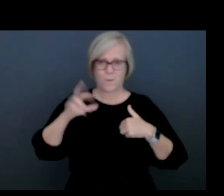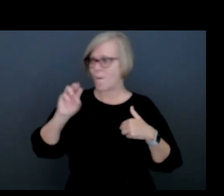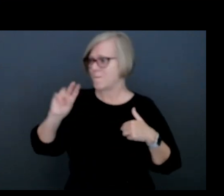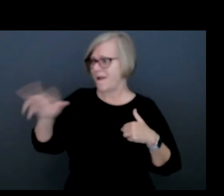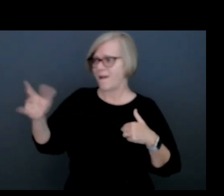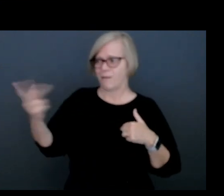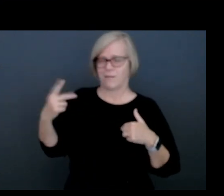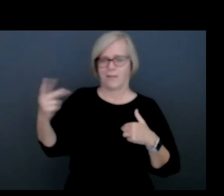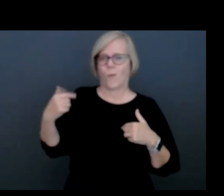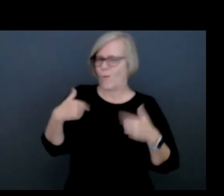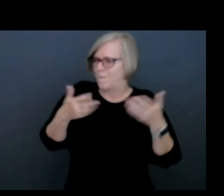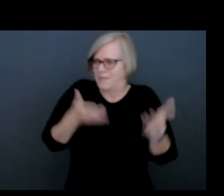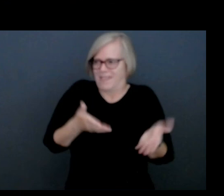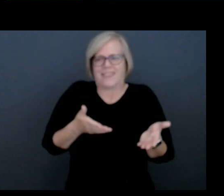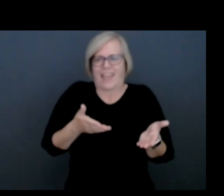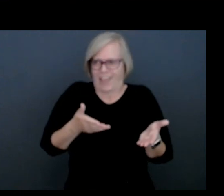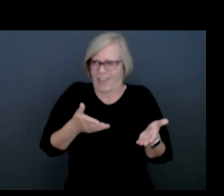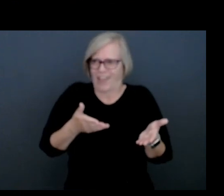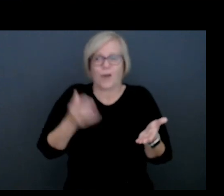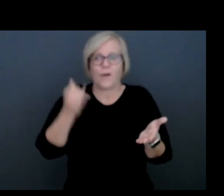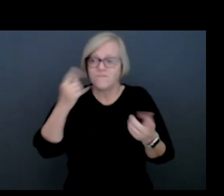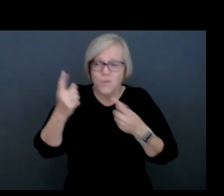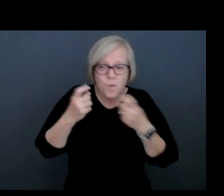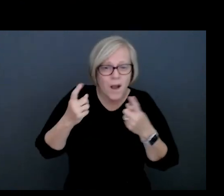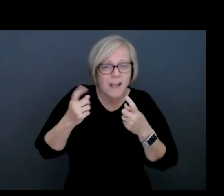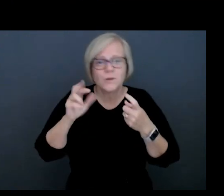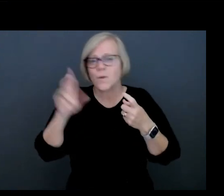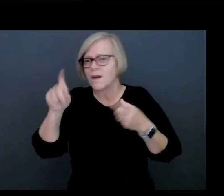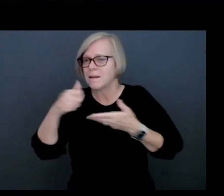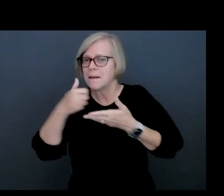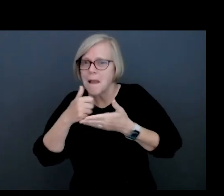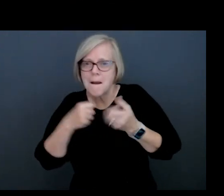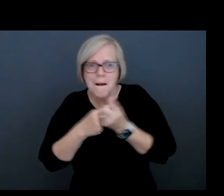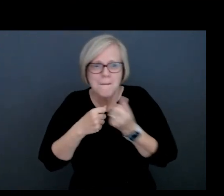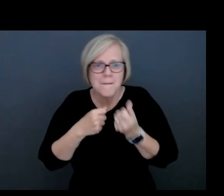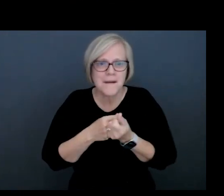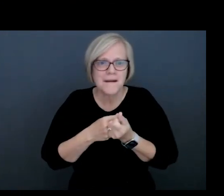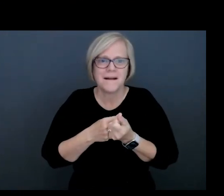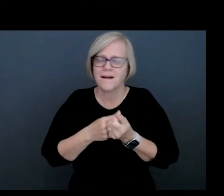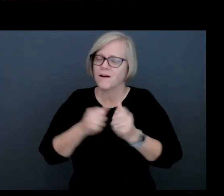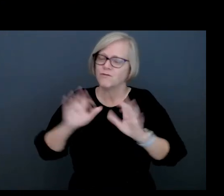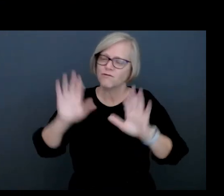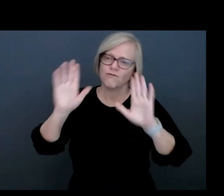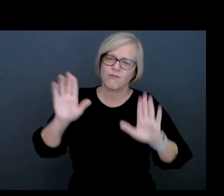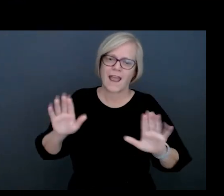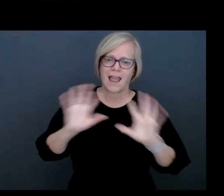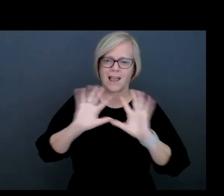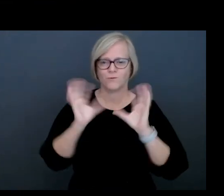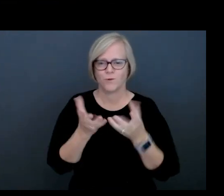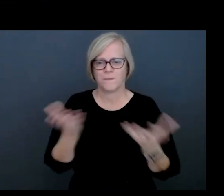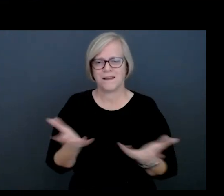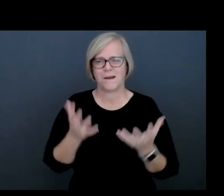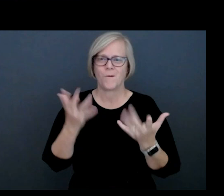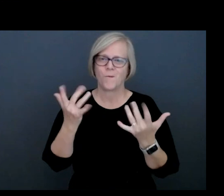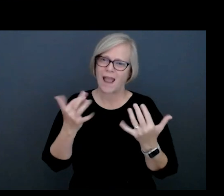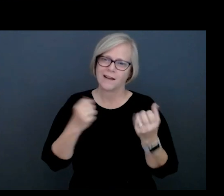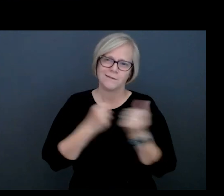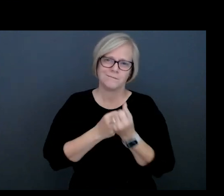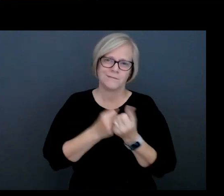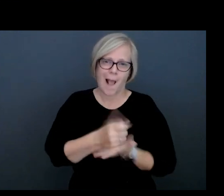and if you have any questions or need help, there's a vibrant community that's there waiting to help. So thank you again for joining us.